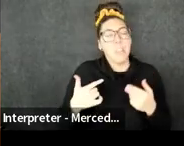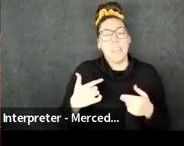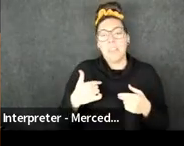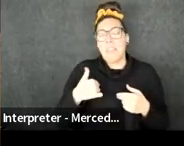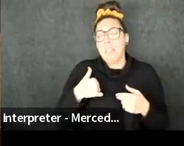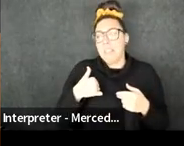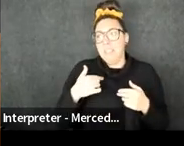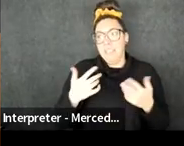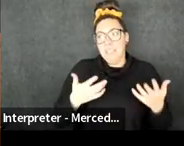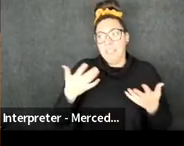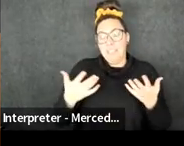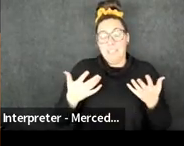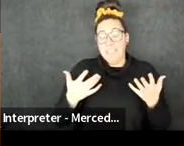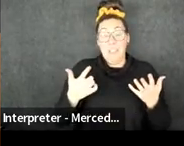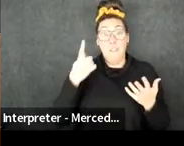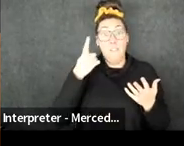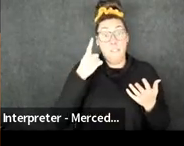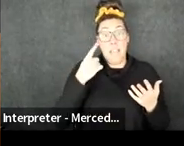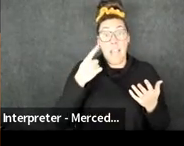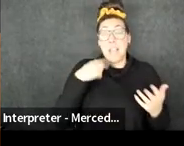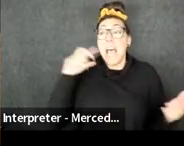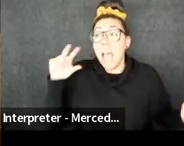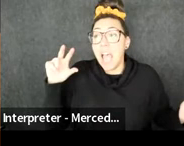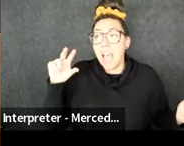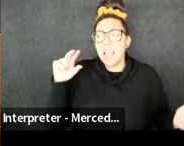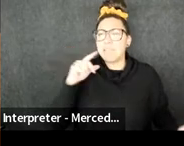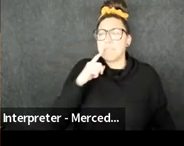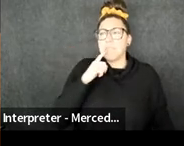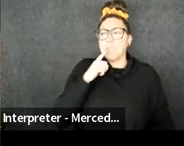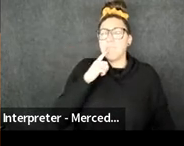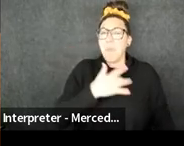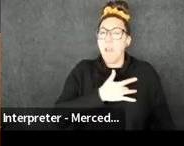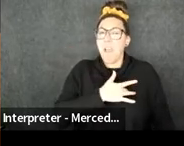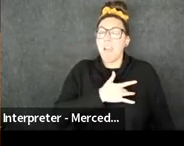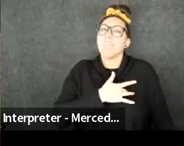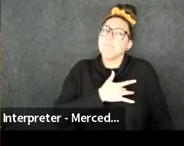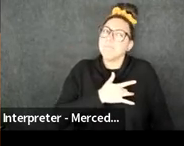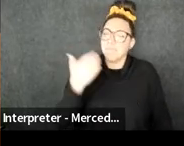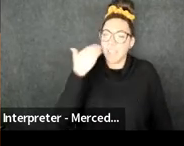and for an instant I was going to say no. But in my heart I knew that's what I wanted to do.